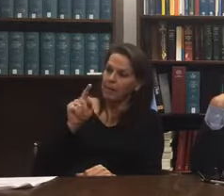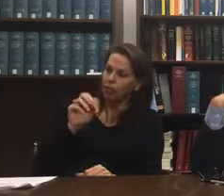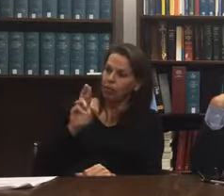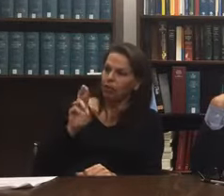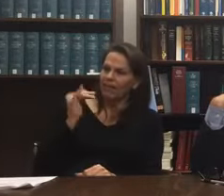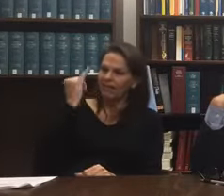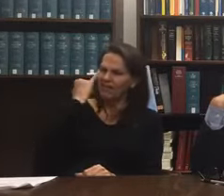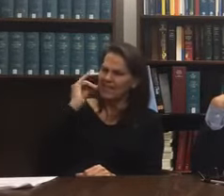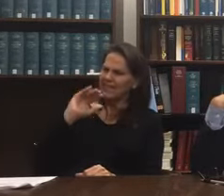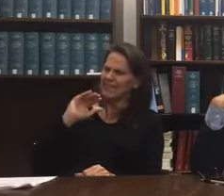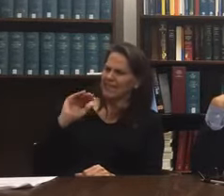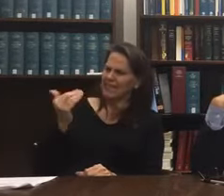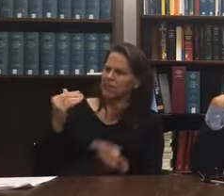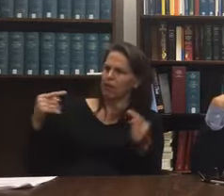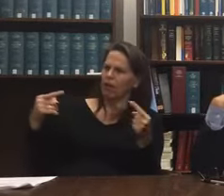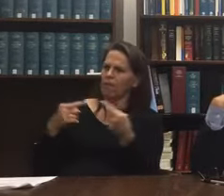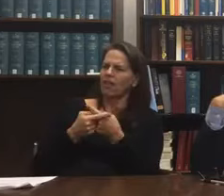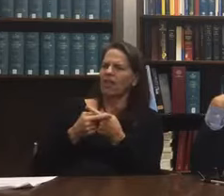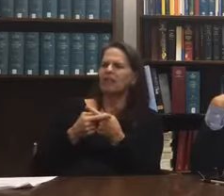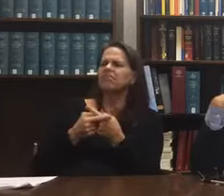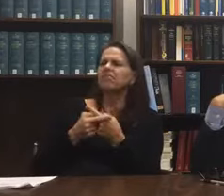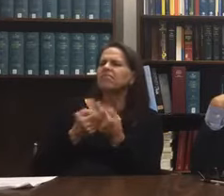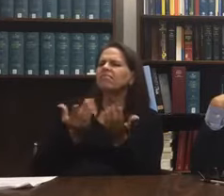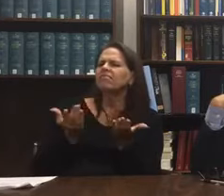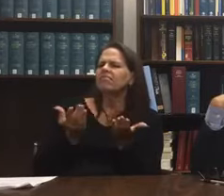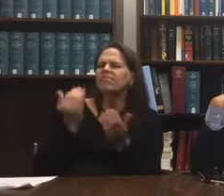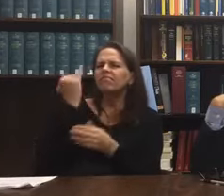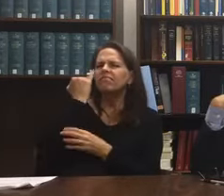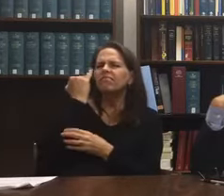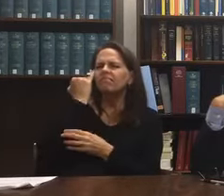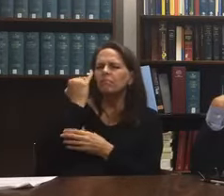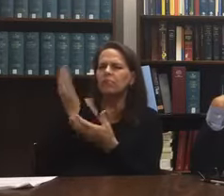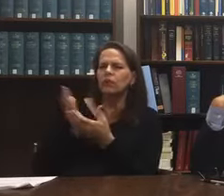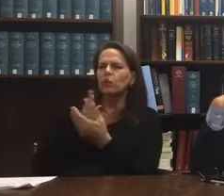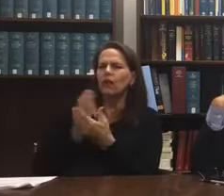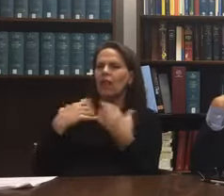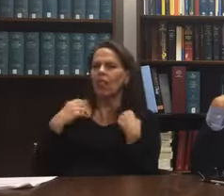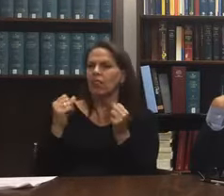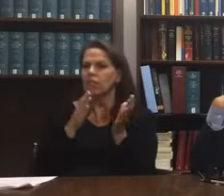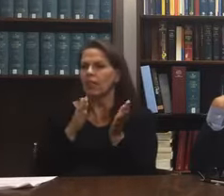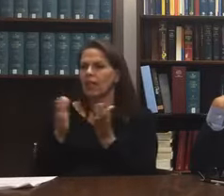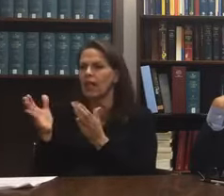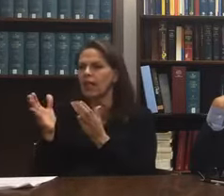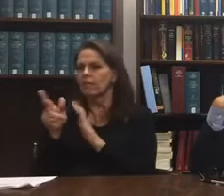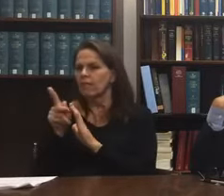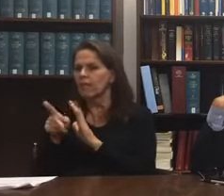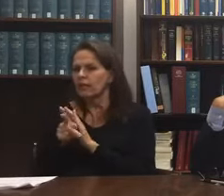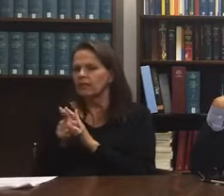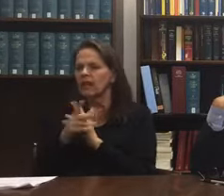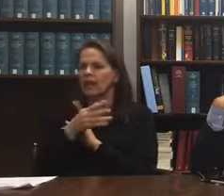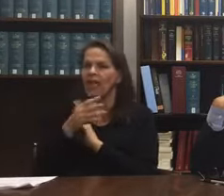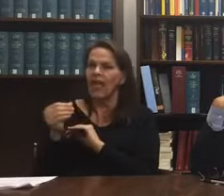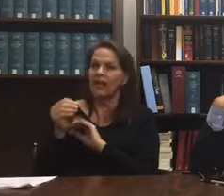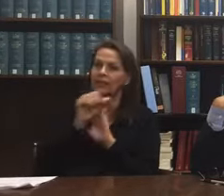conflict perhaps between the health plans policy and say the state's policy